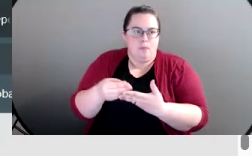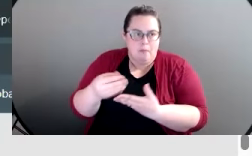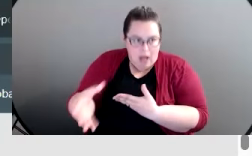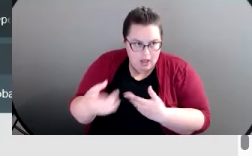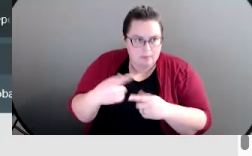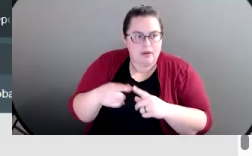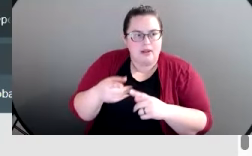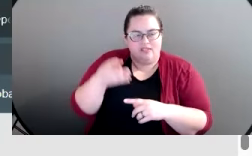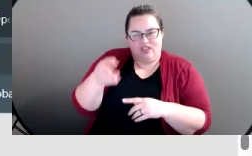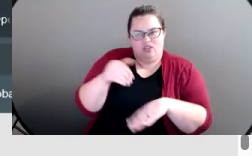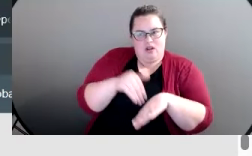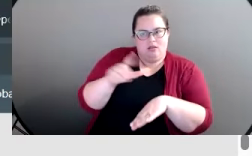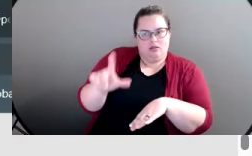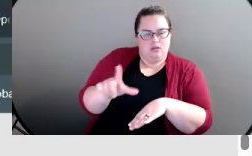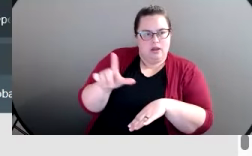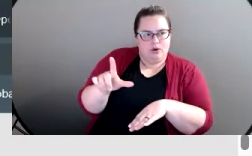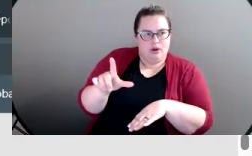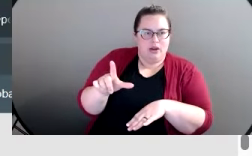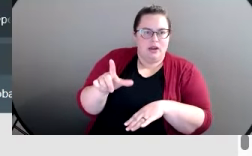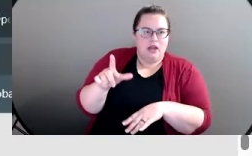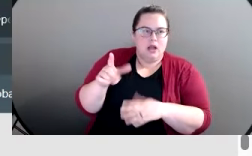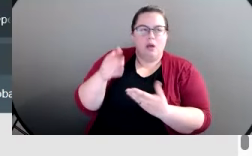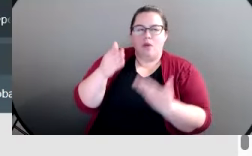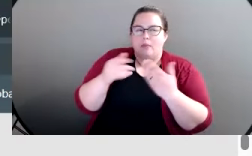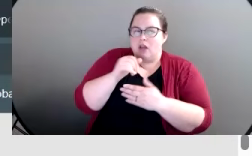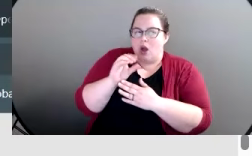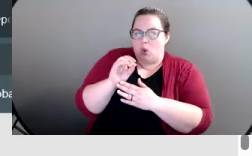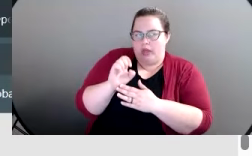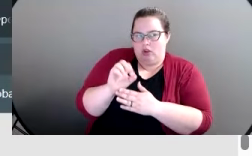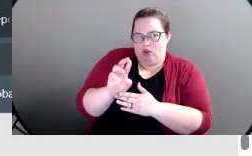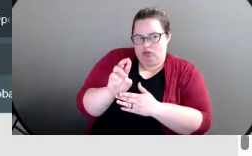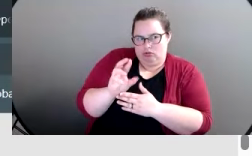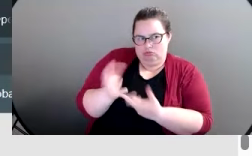It is probably not OER but,